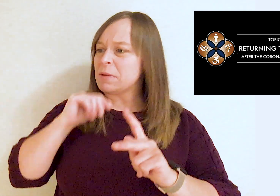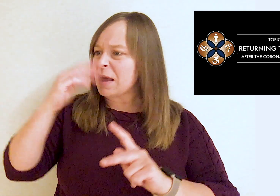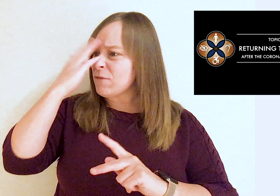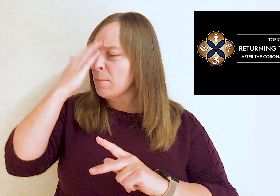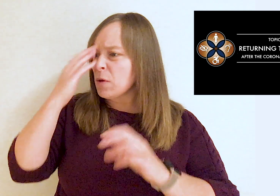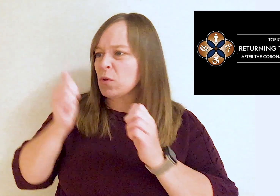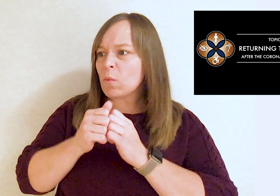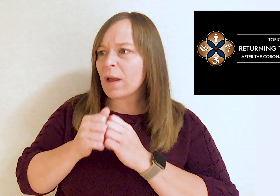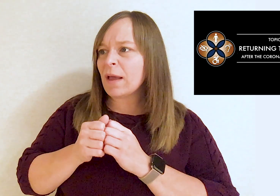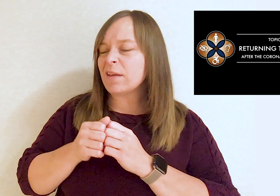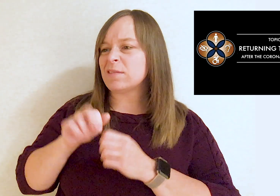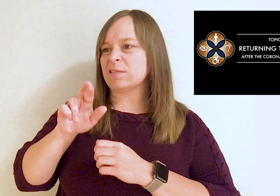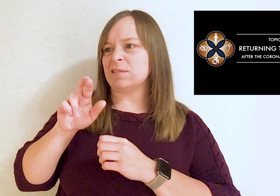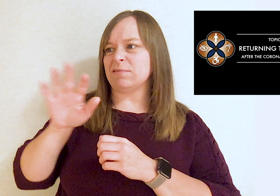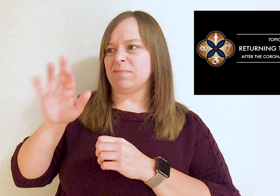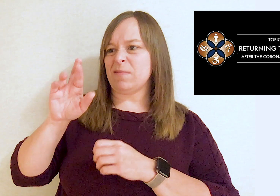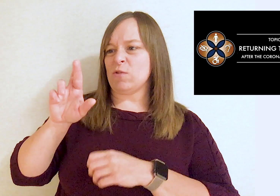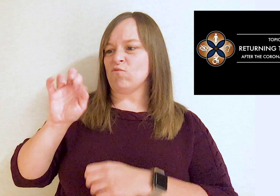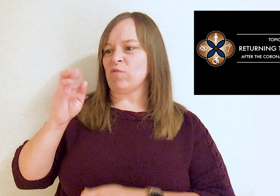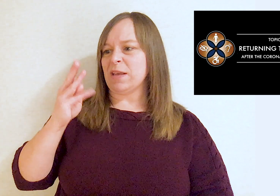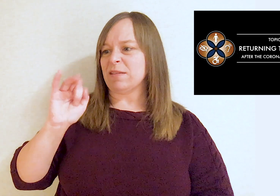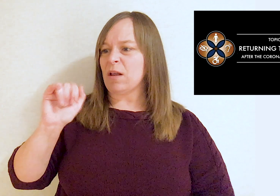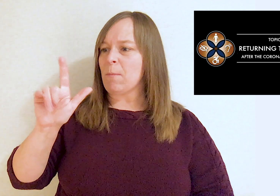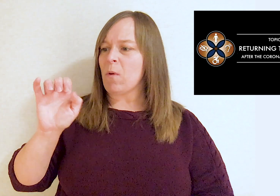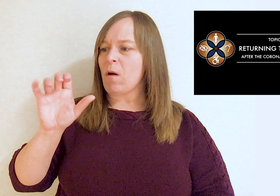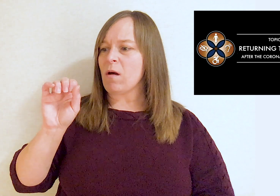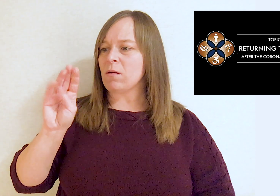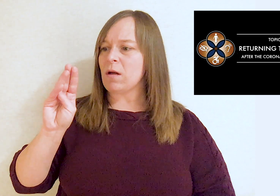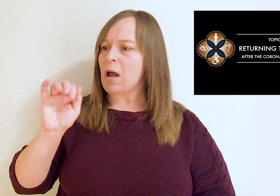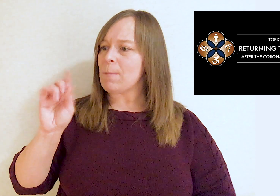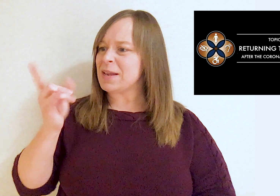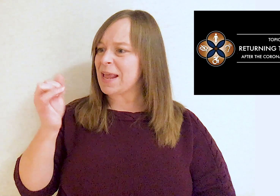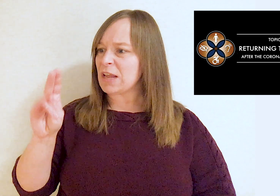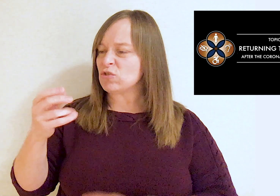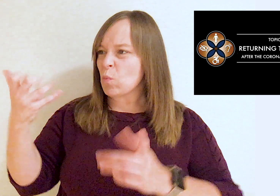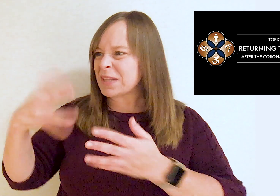aren't familiar with what a reasonable accommodation is, will you explain what that means as well?